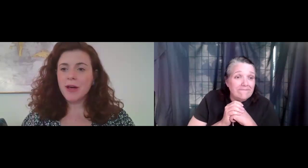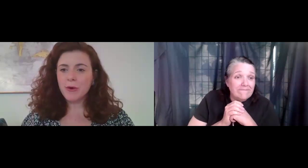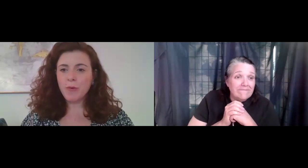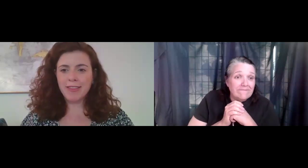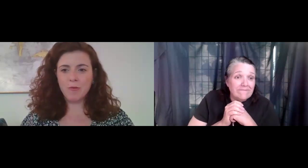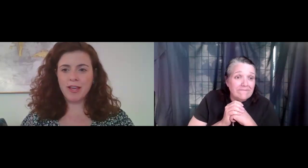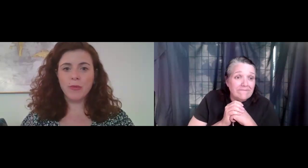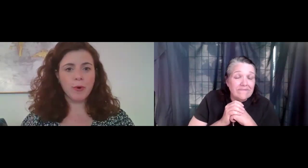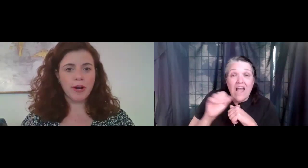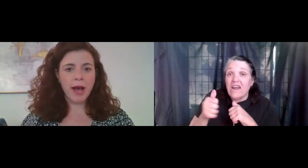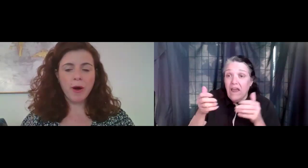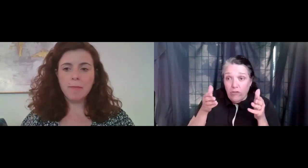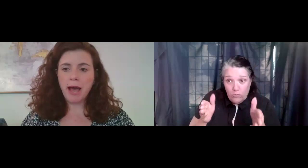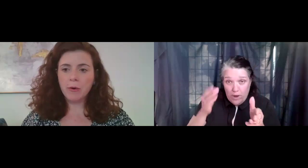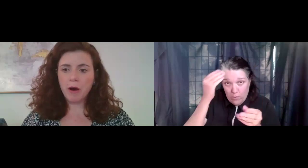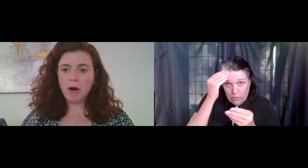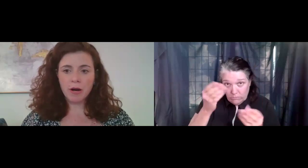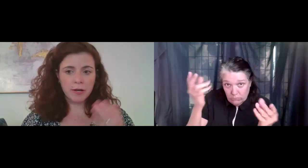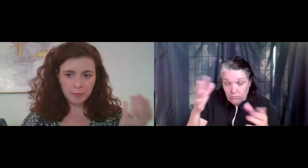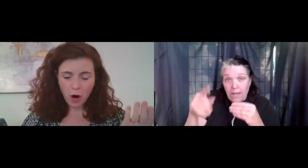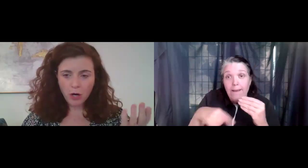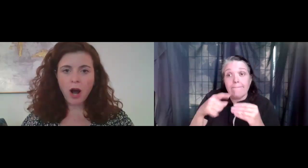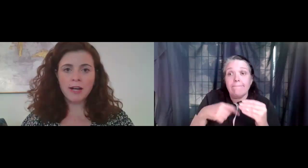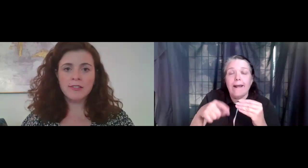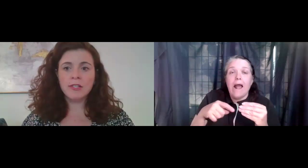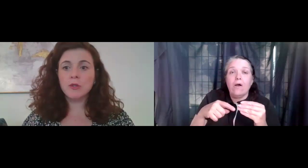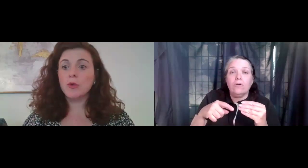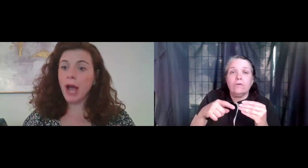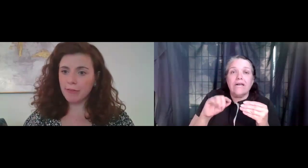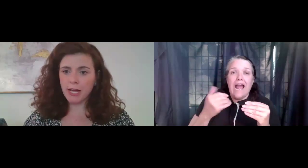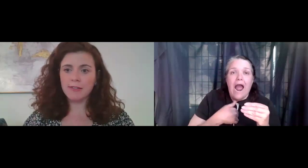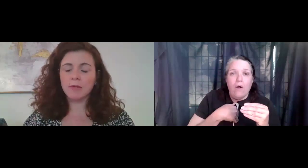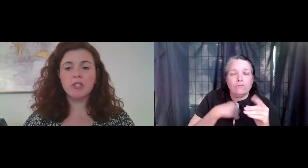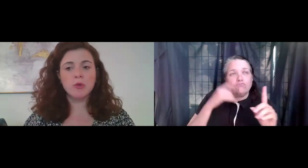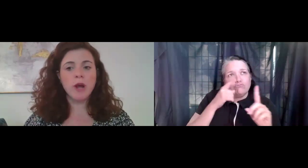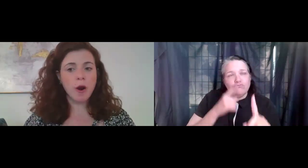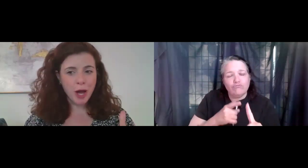Another way that we get the word out about our cause is through advertising. We do -- we are